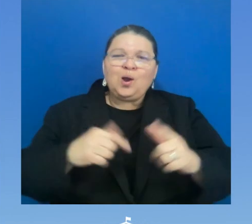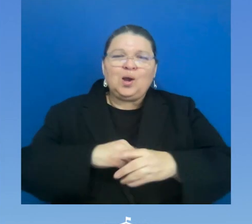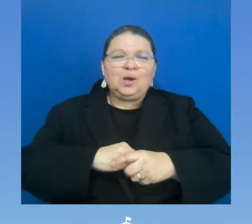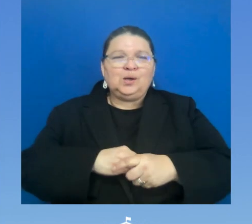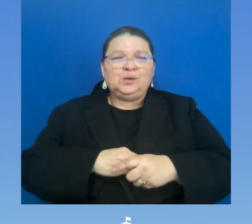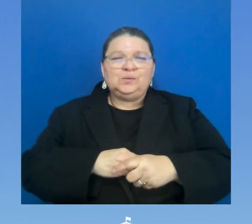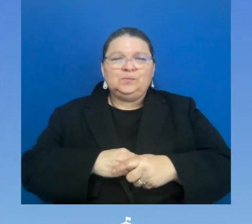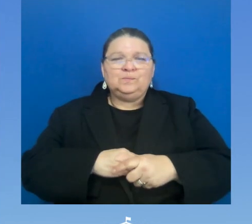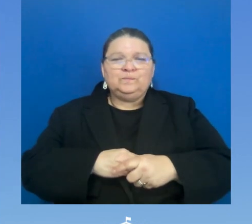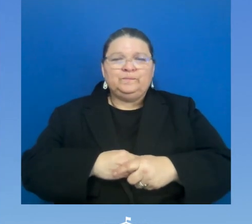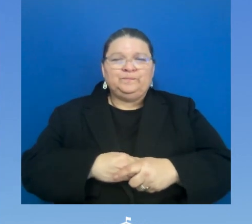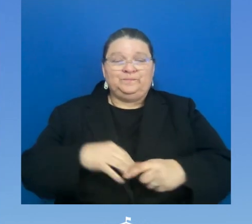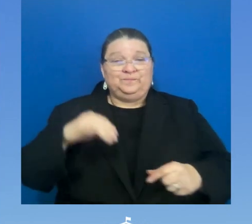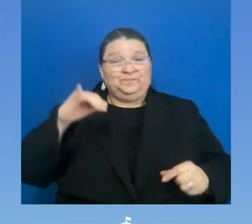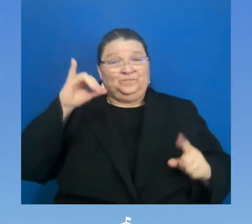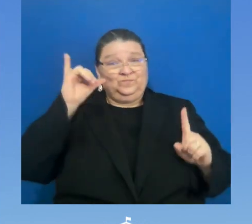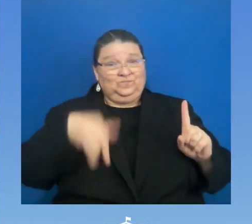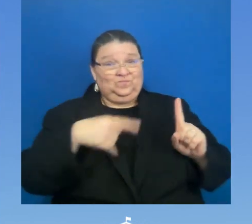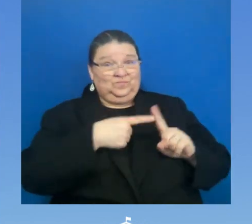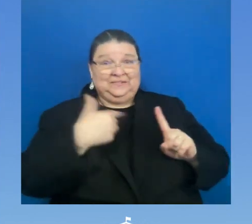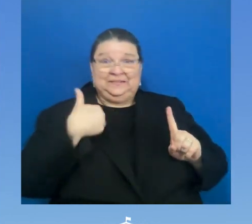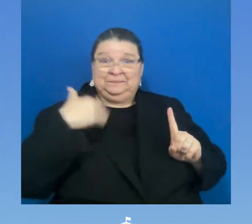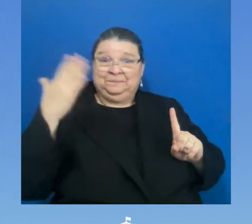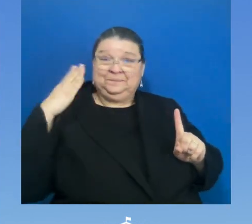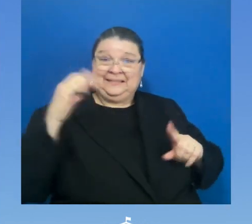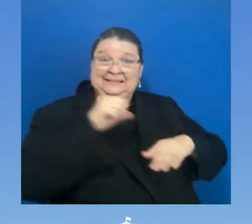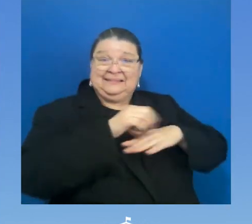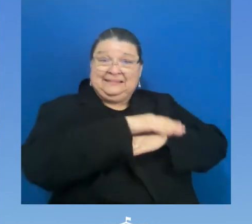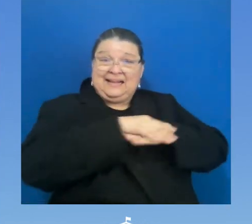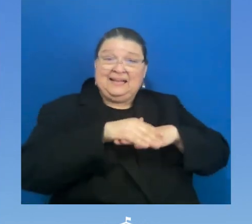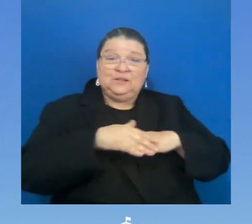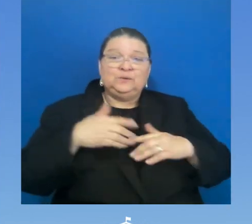about the inside-outside game -- right? the advocacy from the outside.